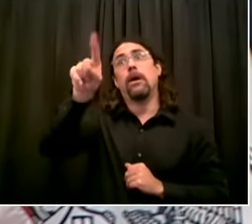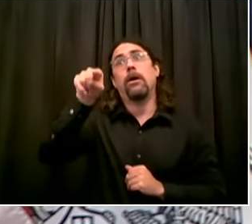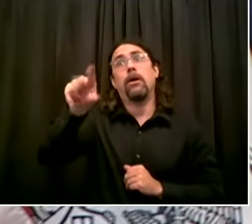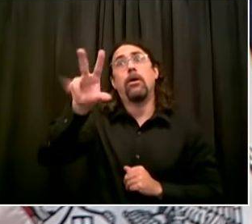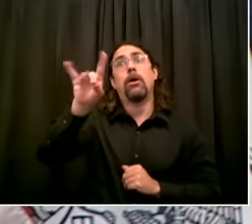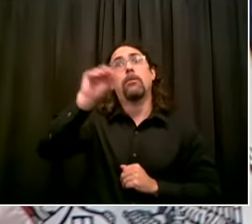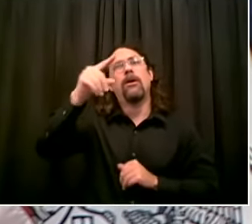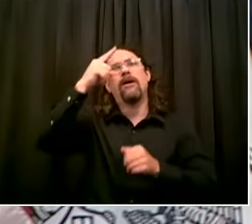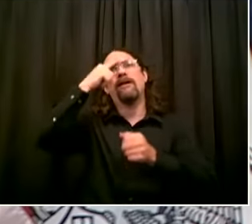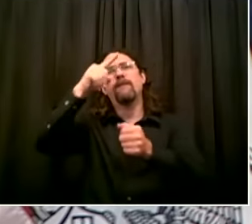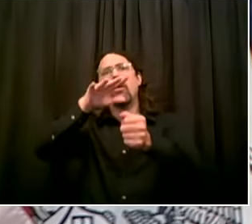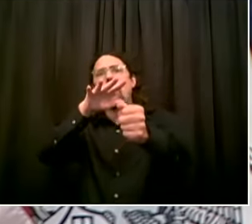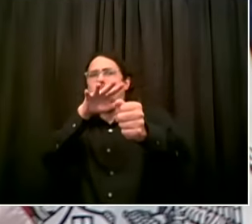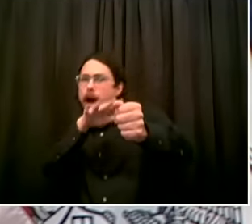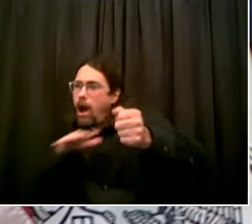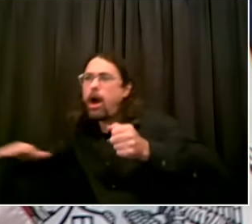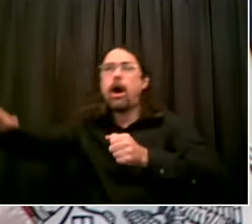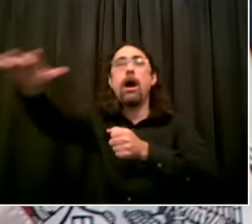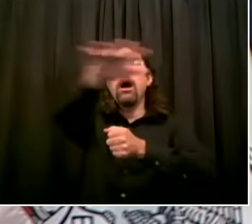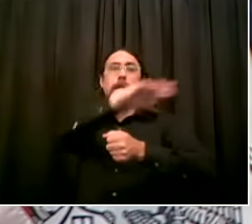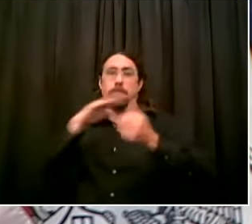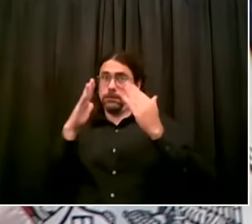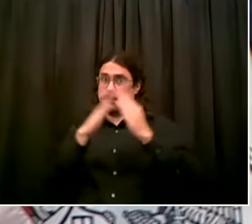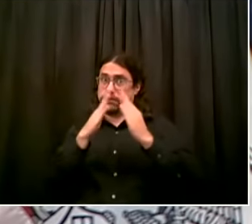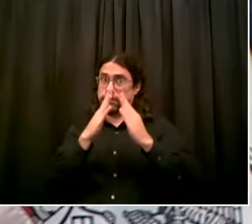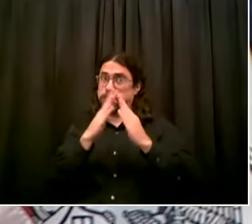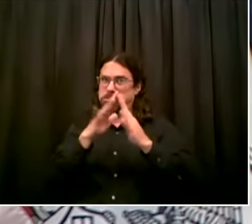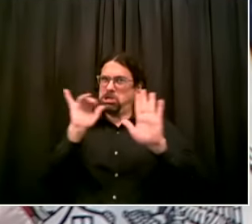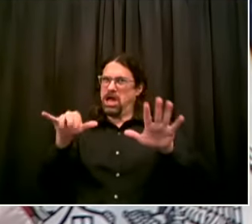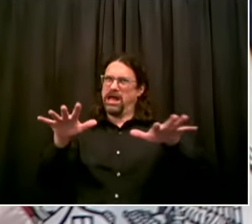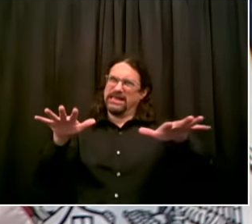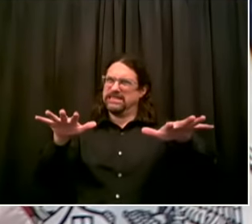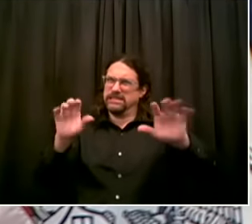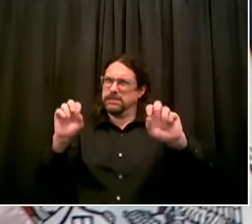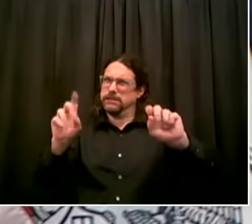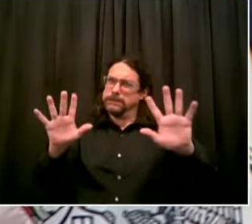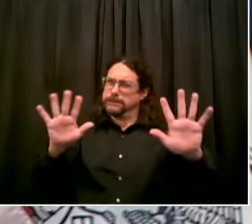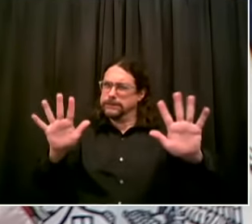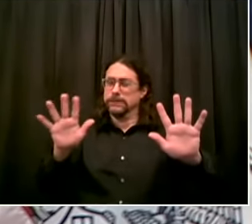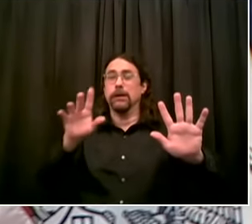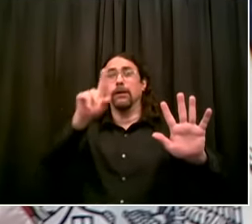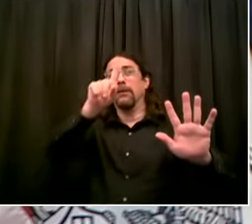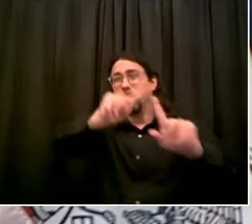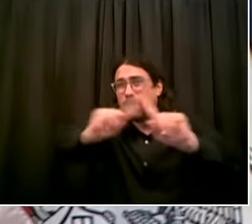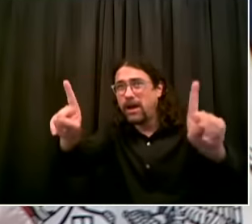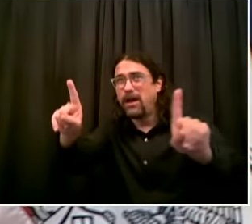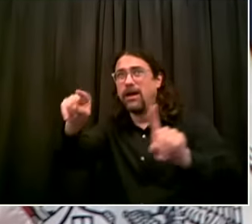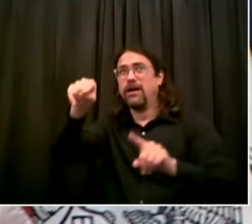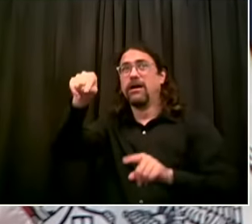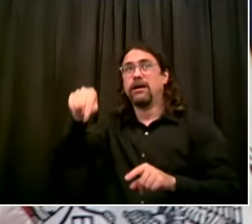LOOKING AT THE TESTS WE ARE GETTING BACK FROM NEW YORKERS ALL OERV THE CITY.